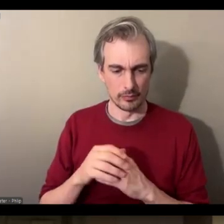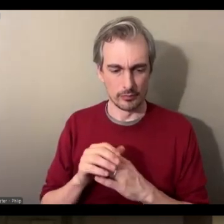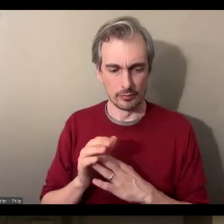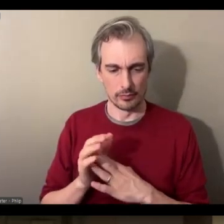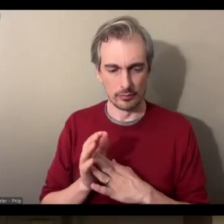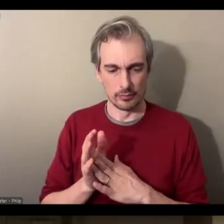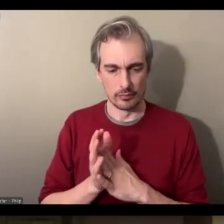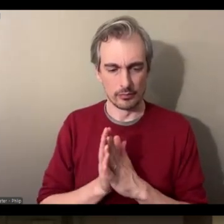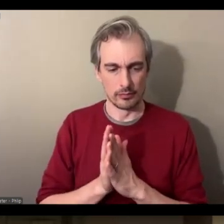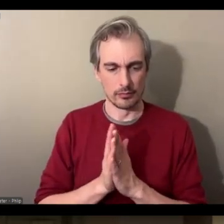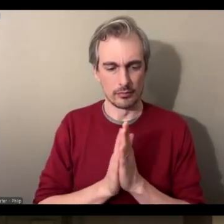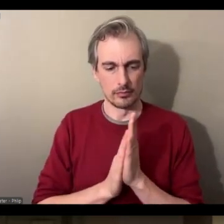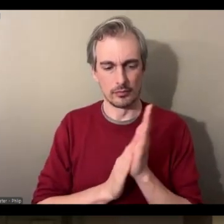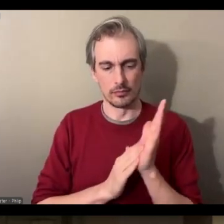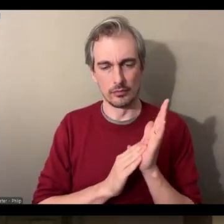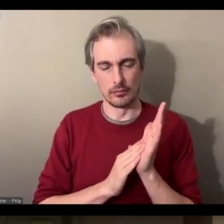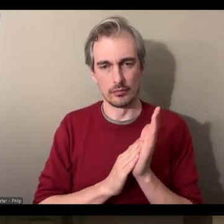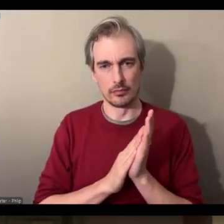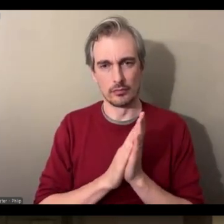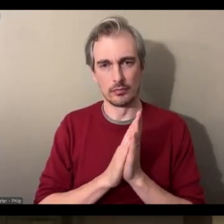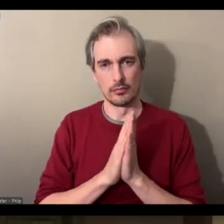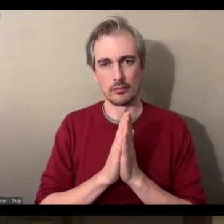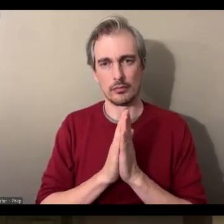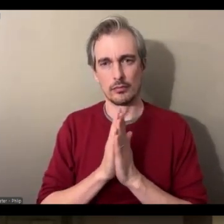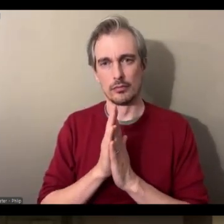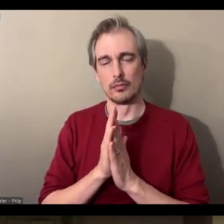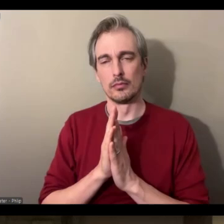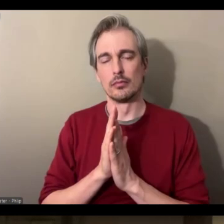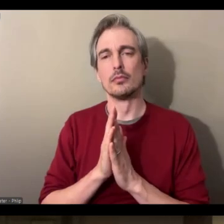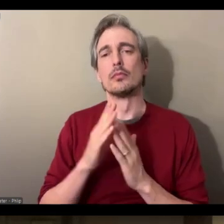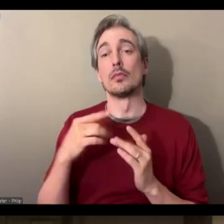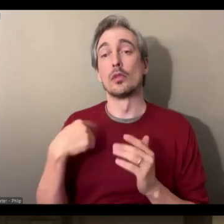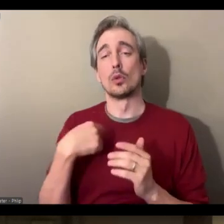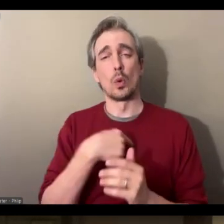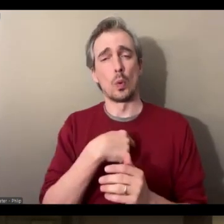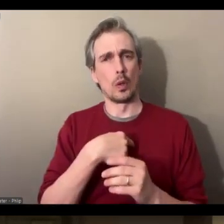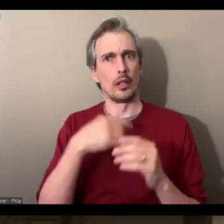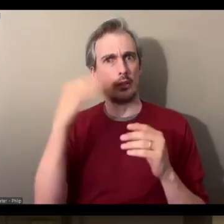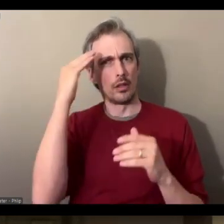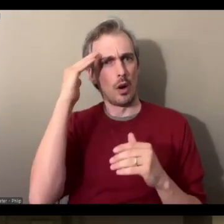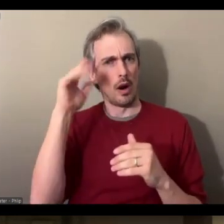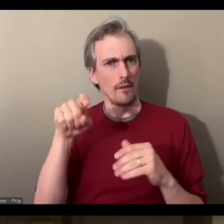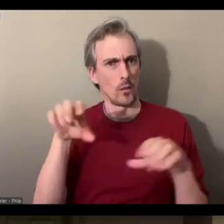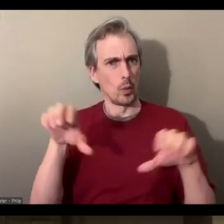And lots and lots of focus groups. And we worked with a number of organizations in the UK that sort